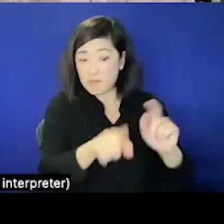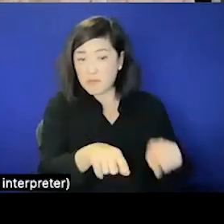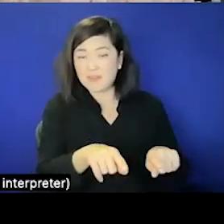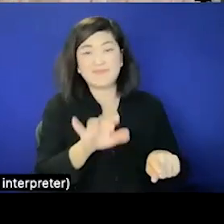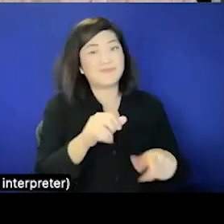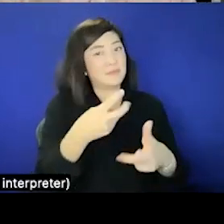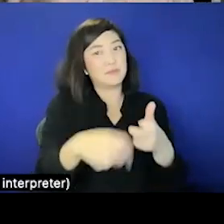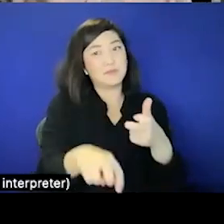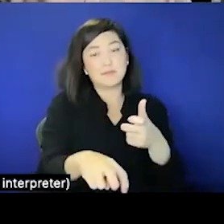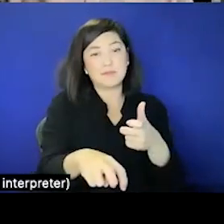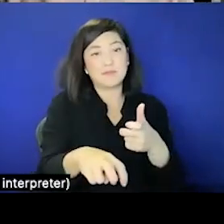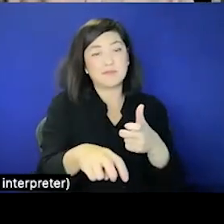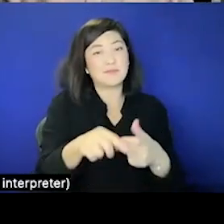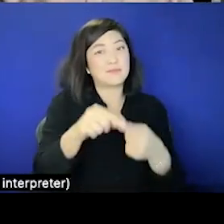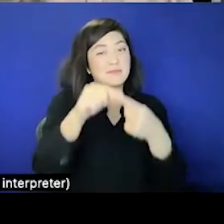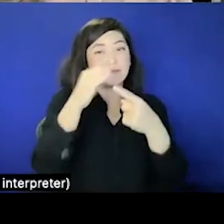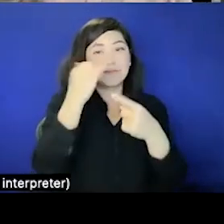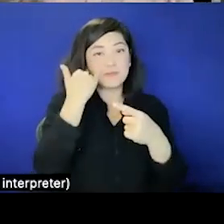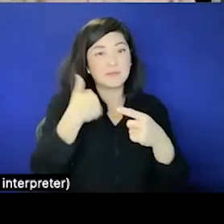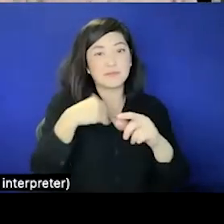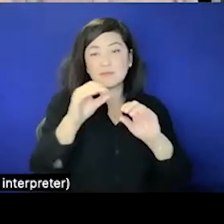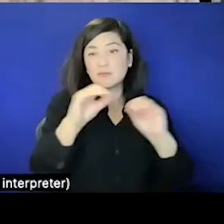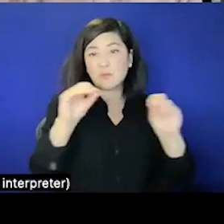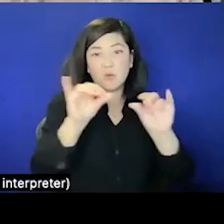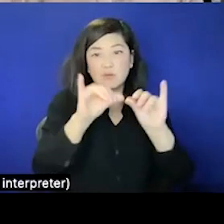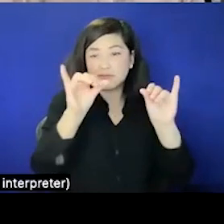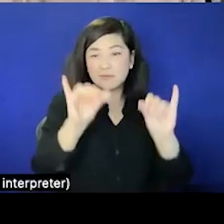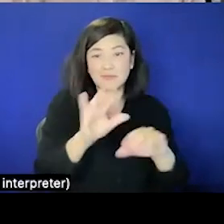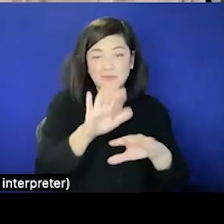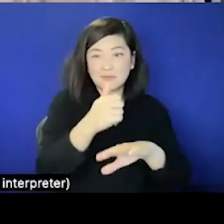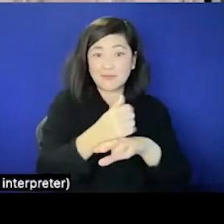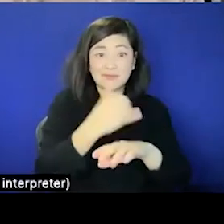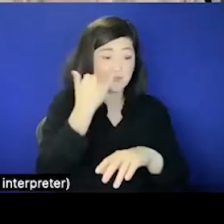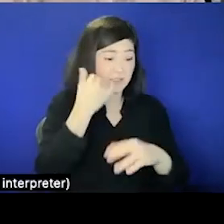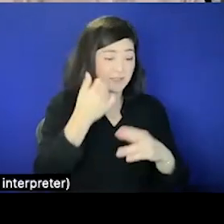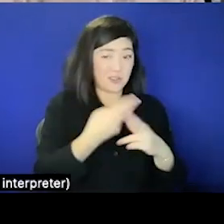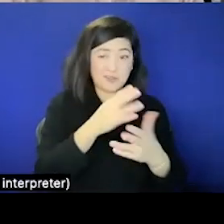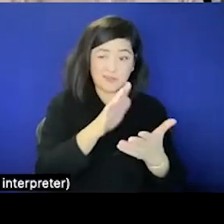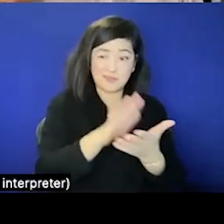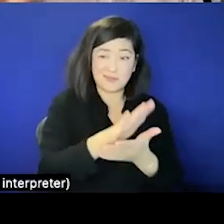investment in systems. If you're using either paper-based or spreadsheet-based systems,